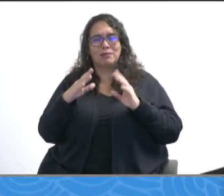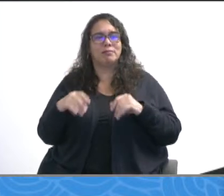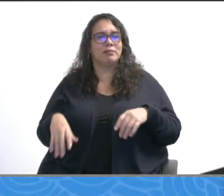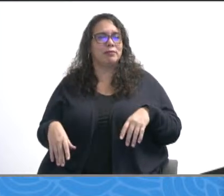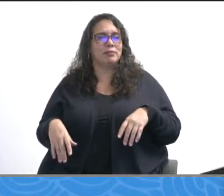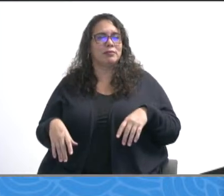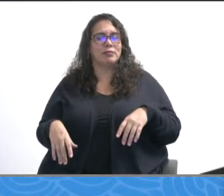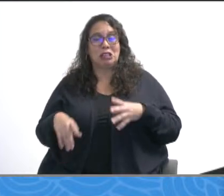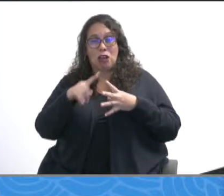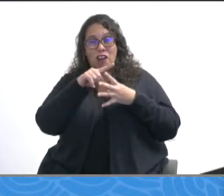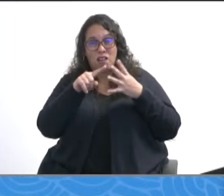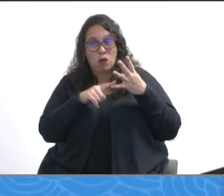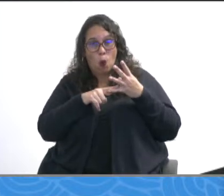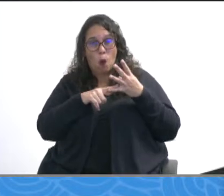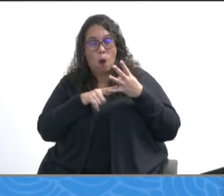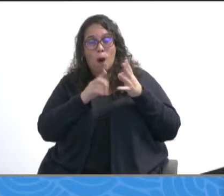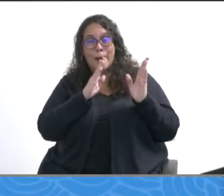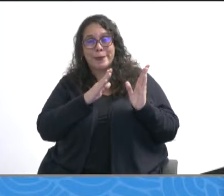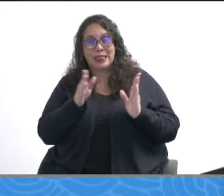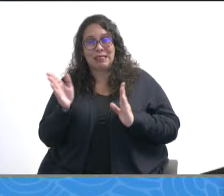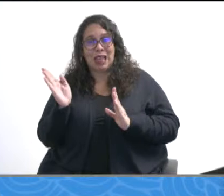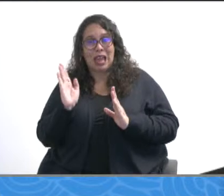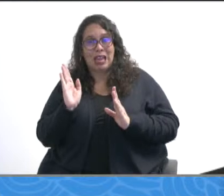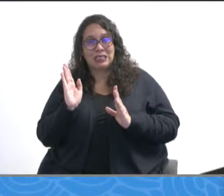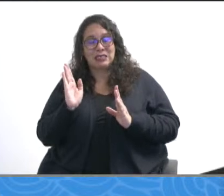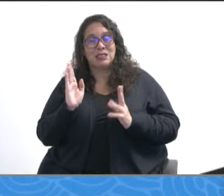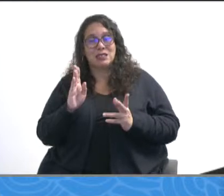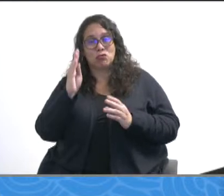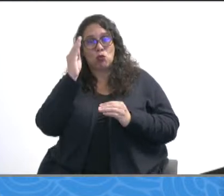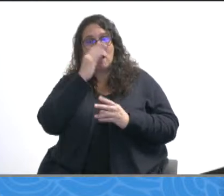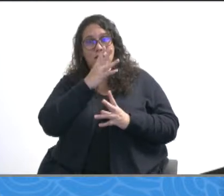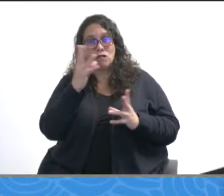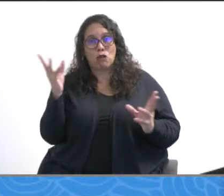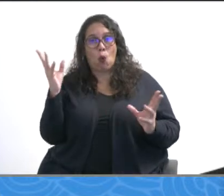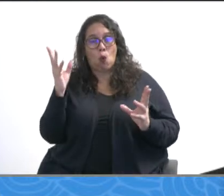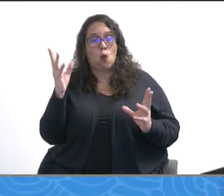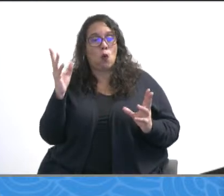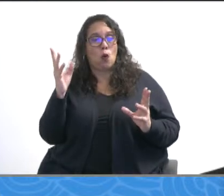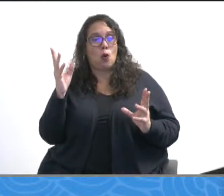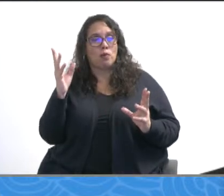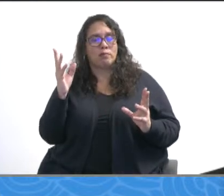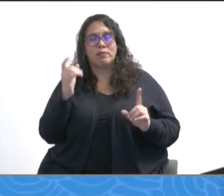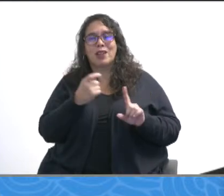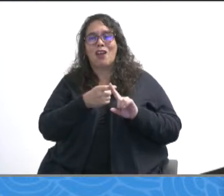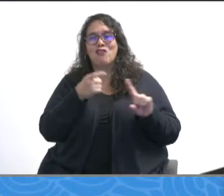All of these plans were informed by the budget engagement process,